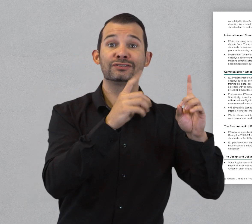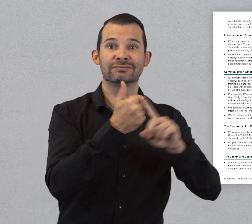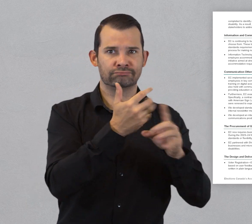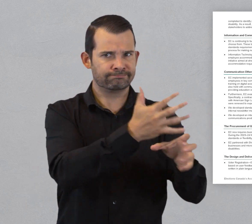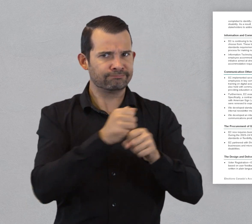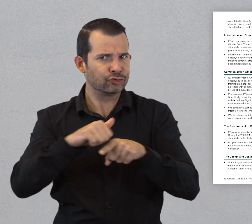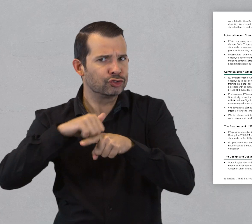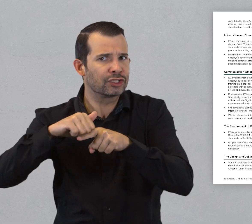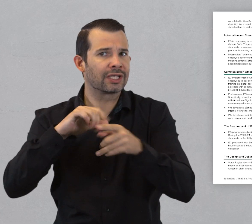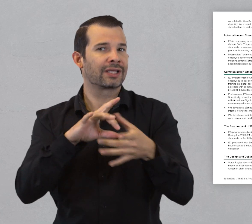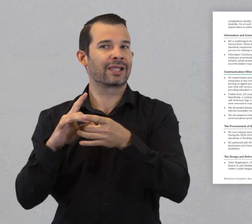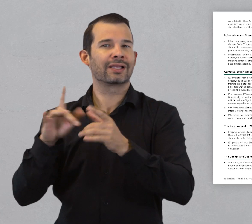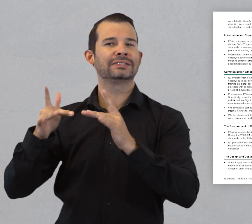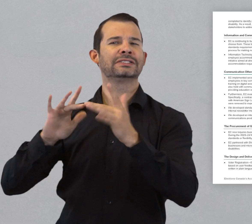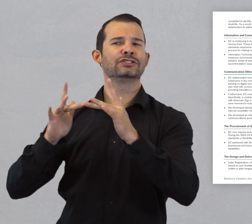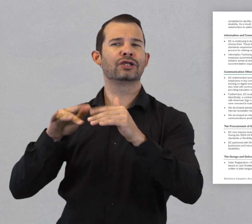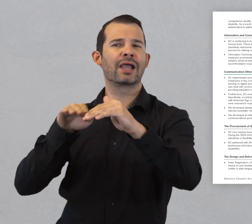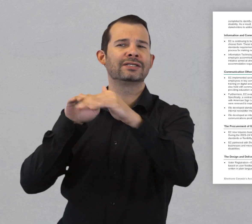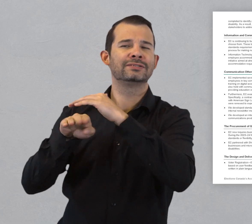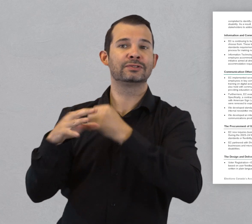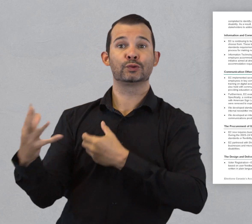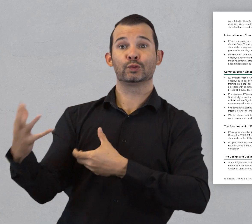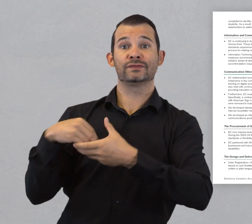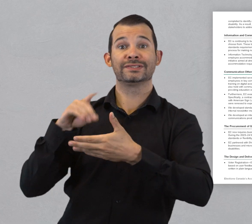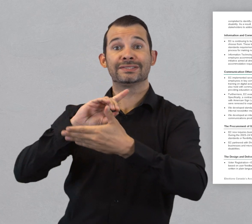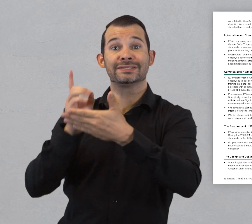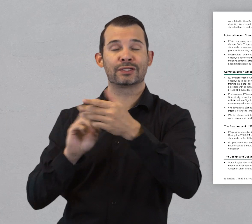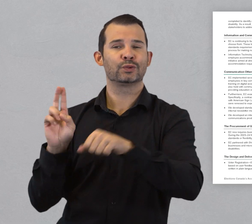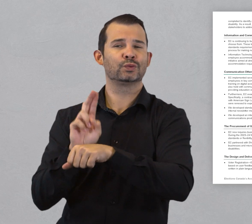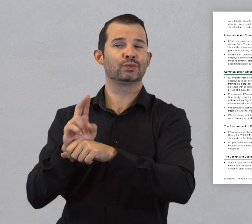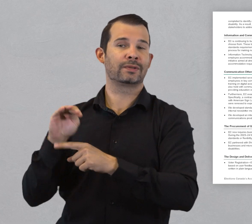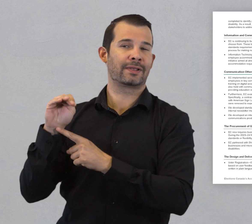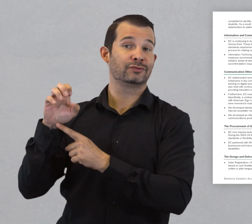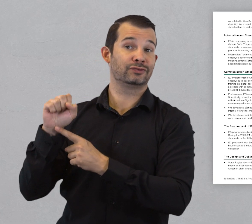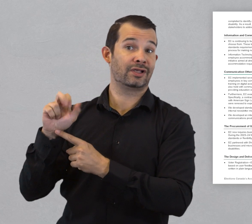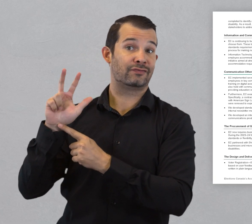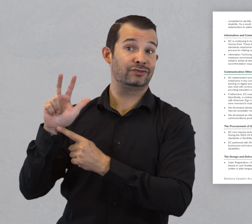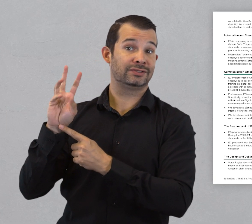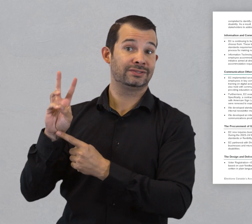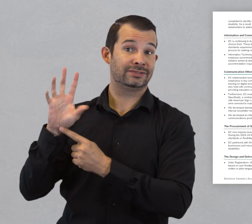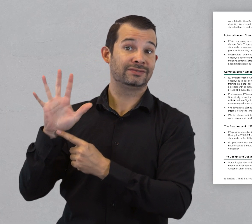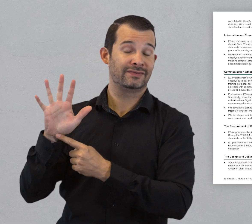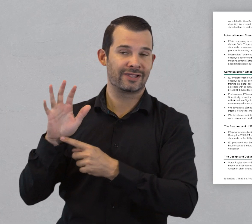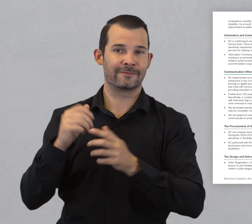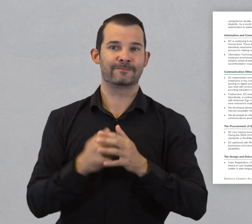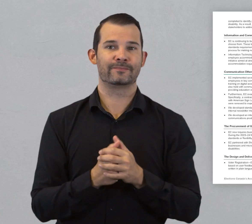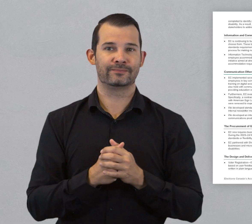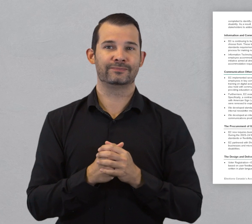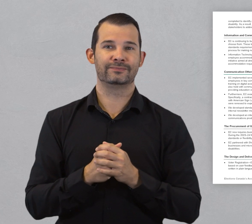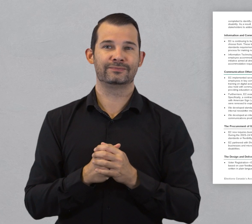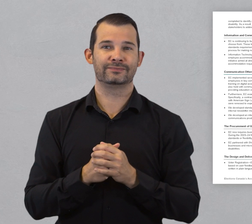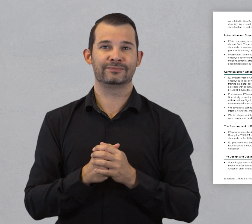received training on digital accessibility and inclusive design using Microsoft 365.